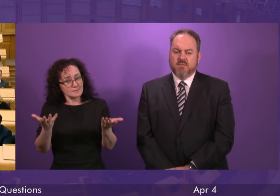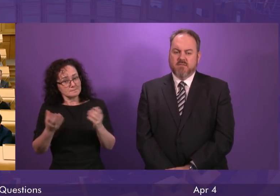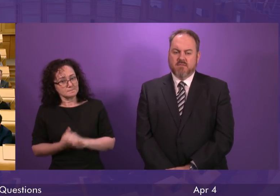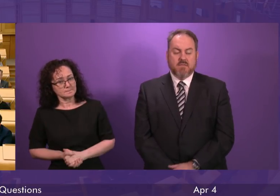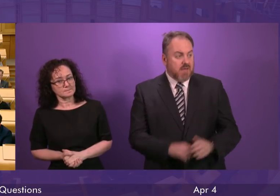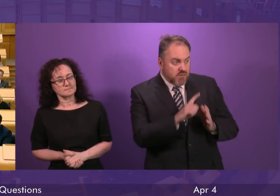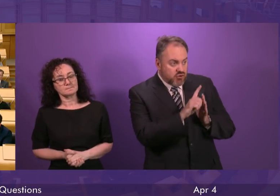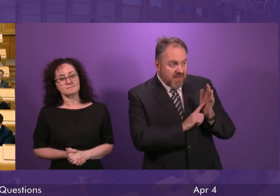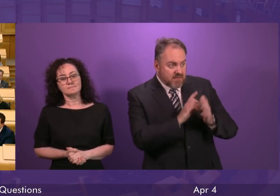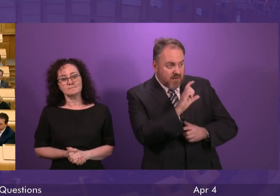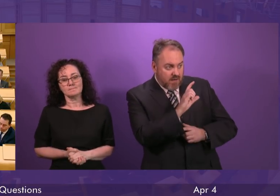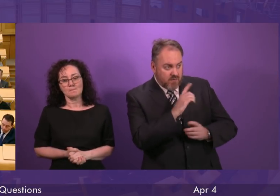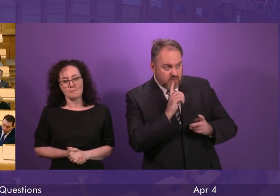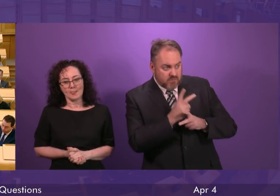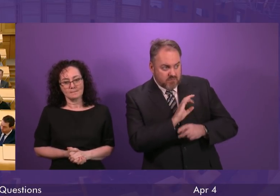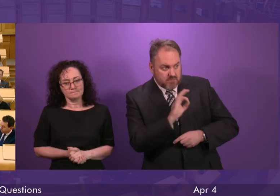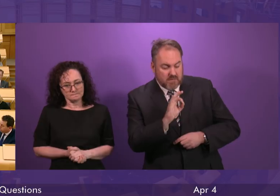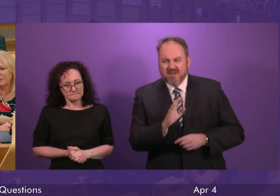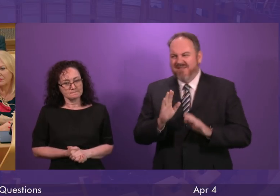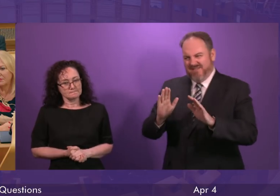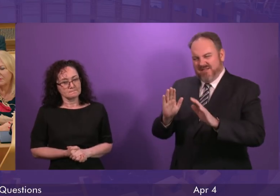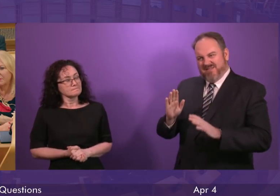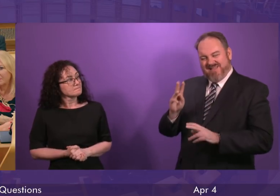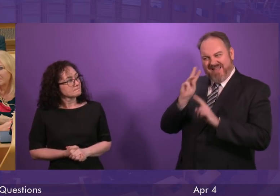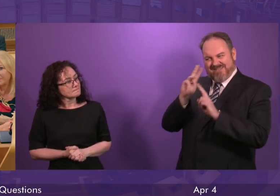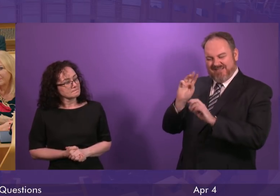Jackson Carlaw: In her answer, the First Minister illustrates